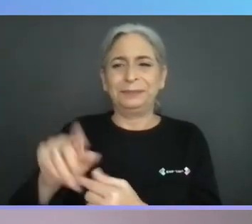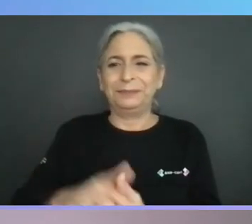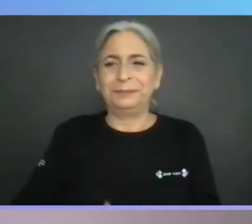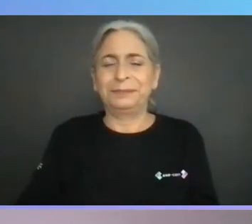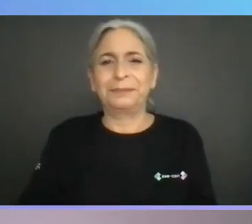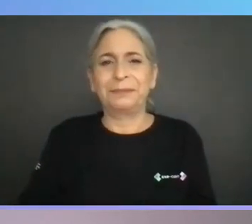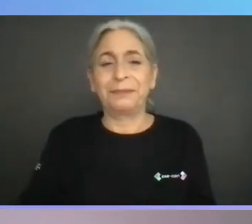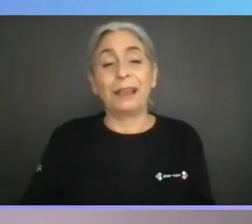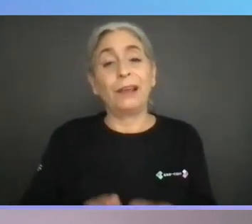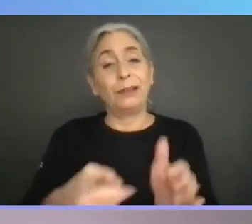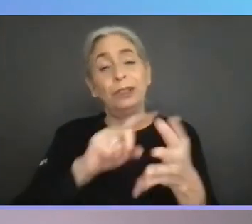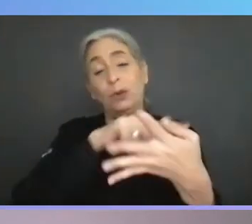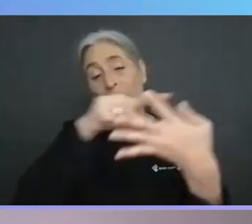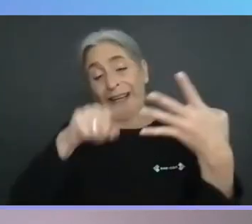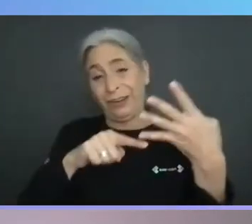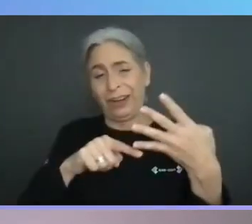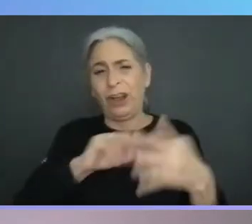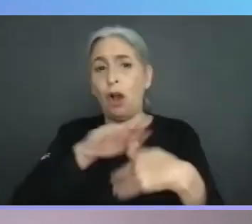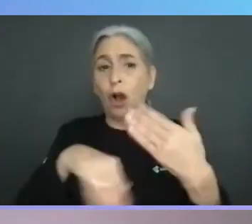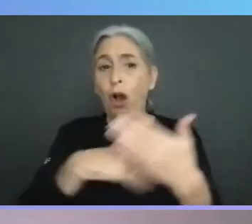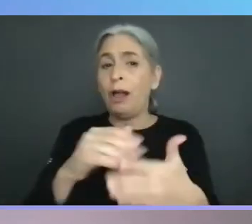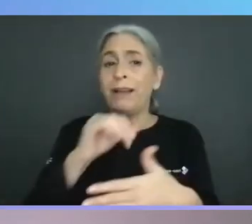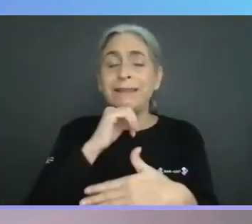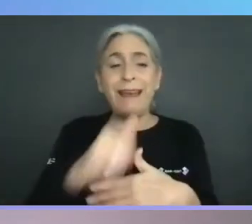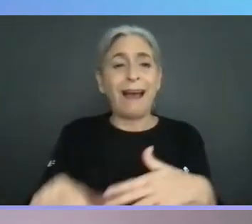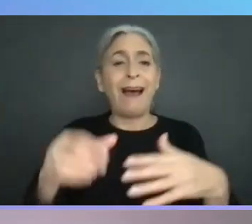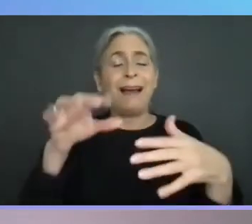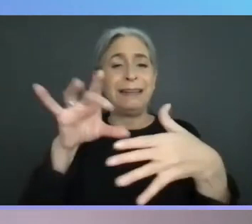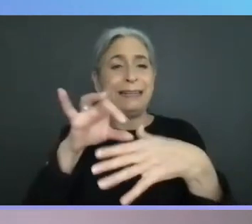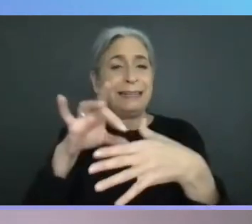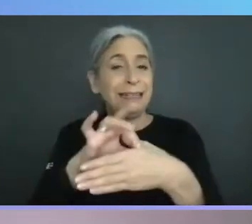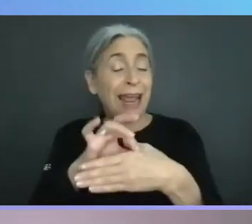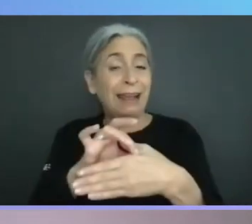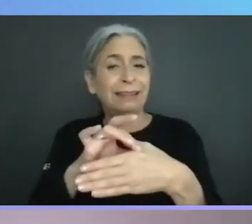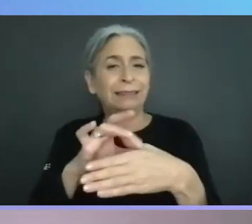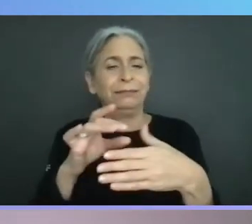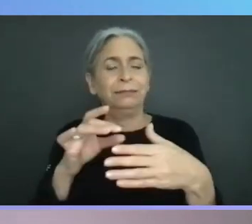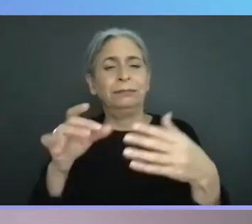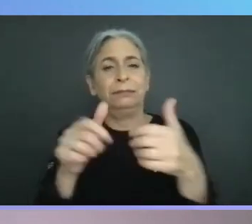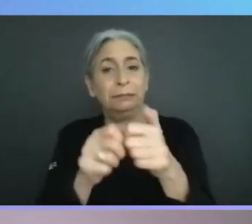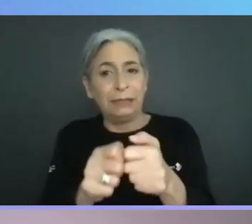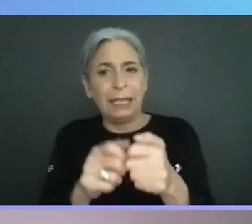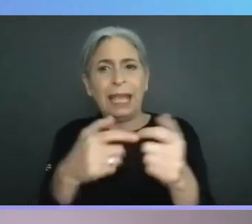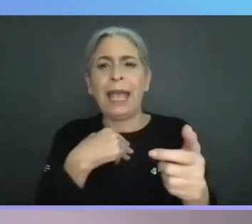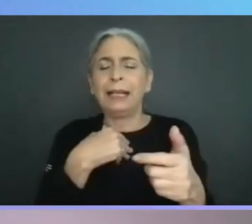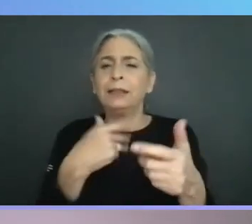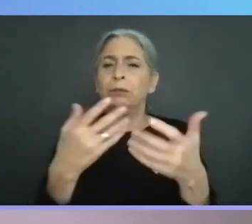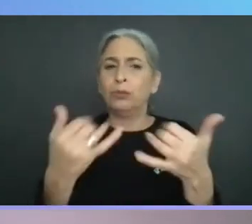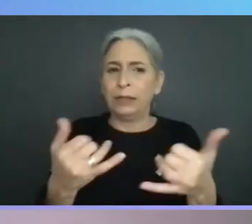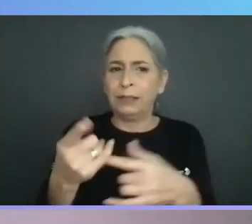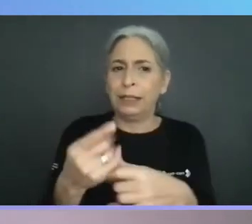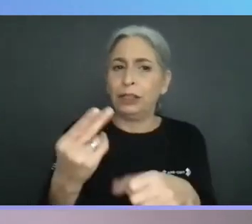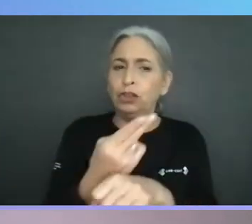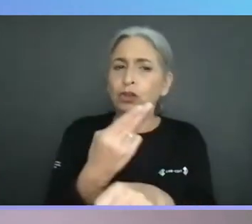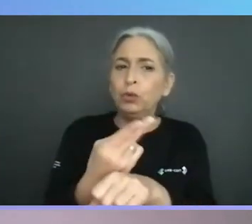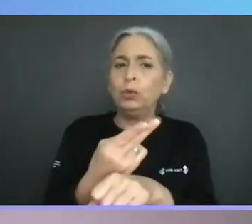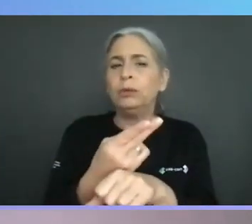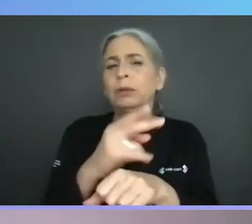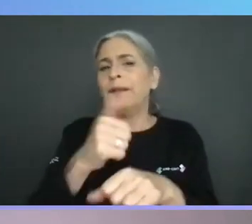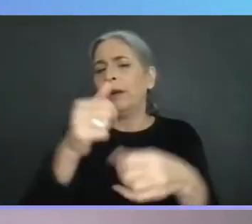which is that all non-text content that is presented to the user has a text alternative that serves, again, that phrase